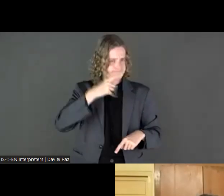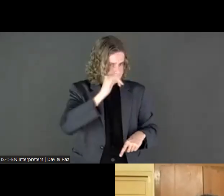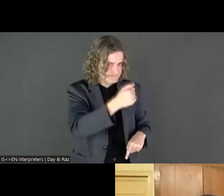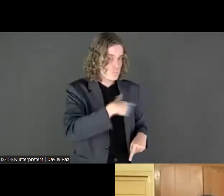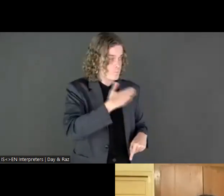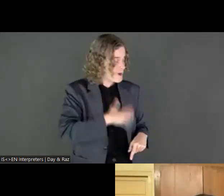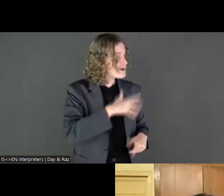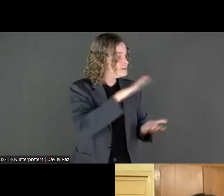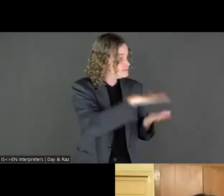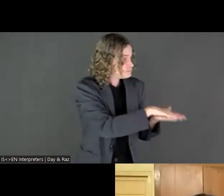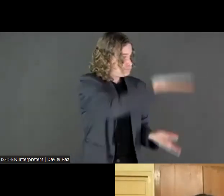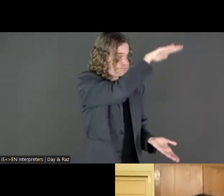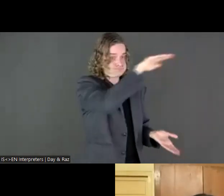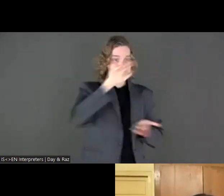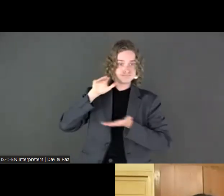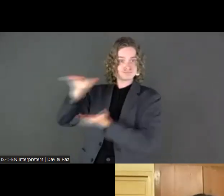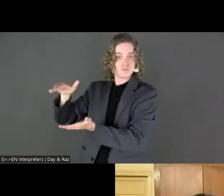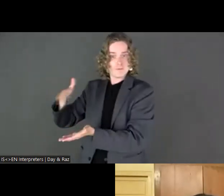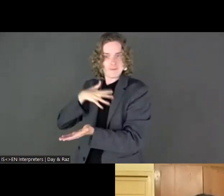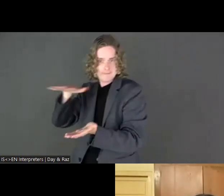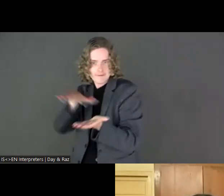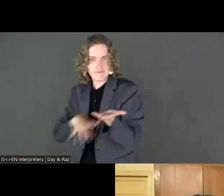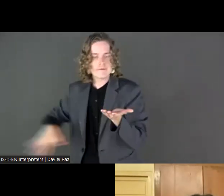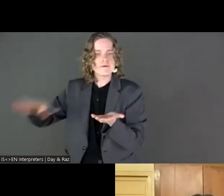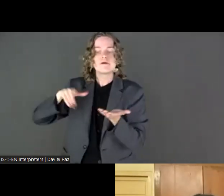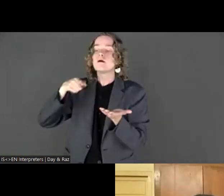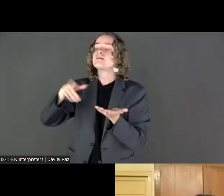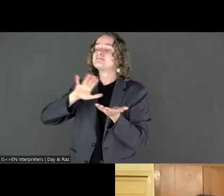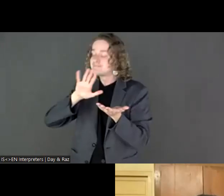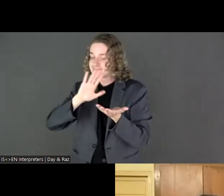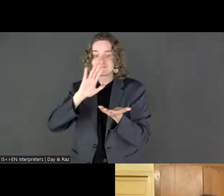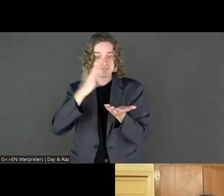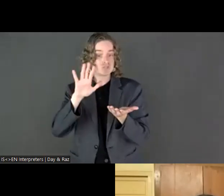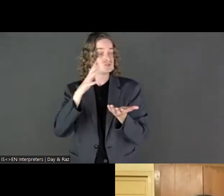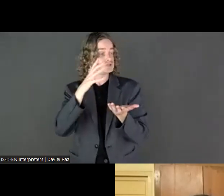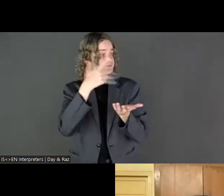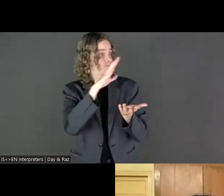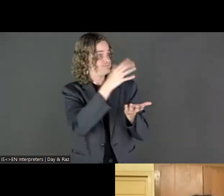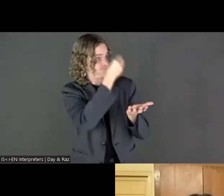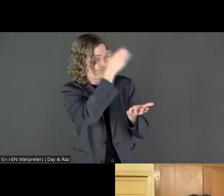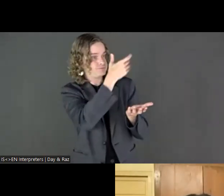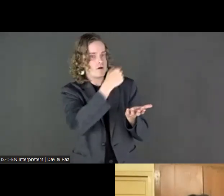there are, it's it's true that there's a lot of interest in OPDs, to take work forward,